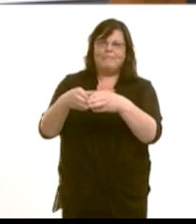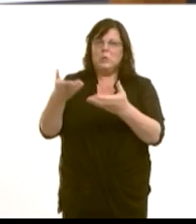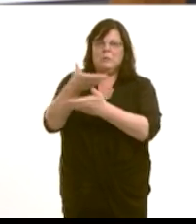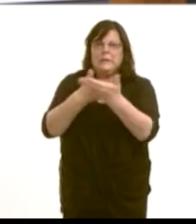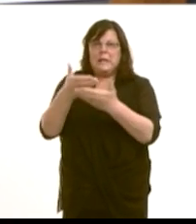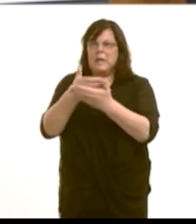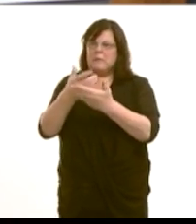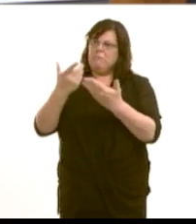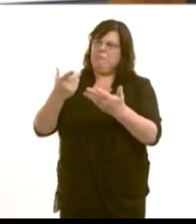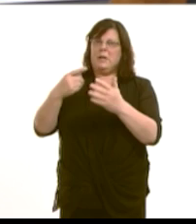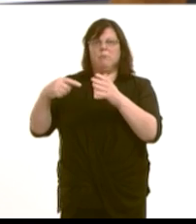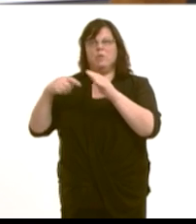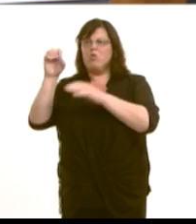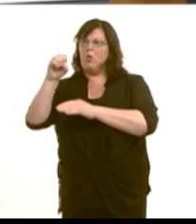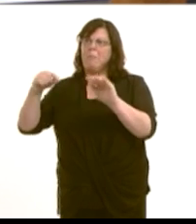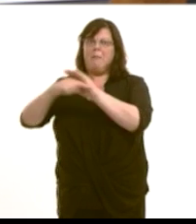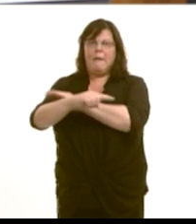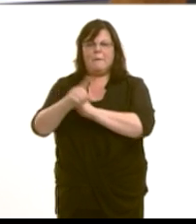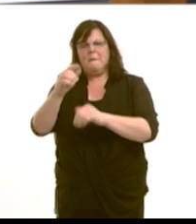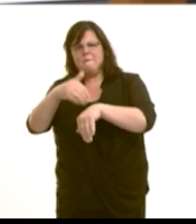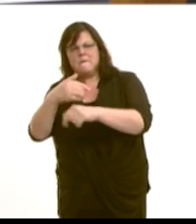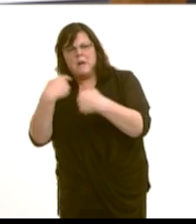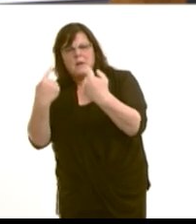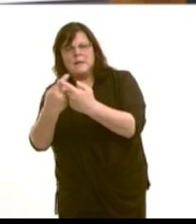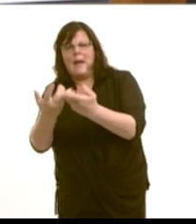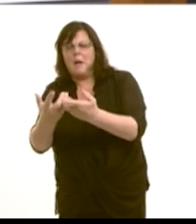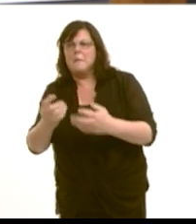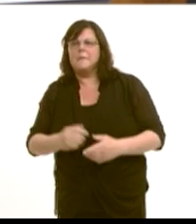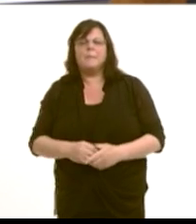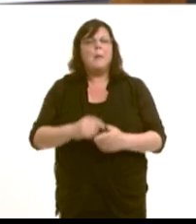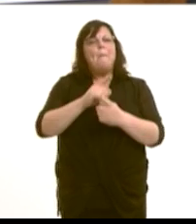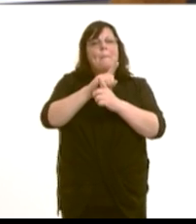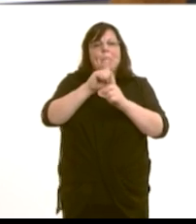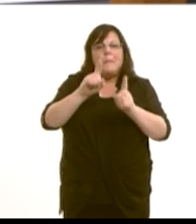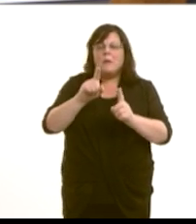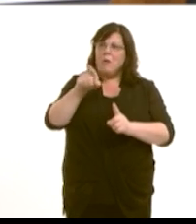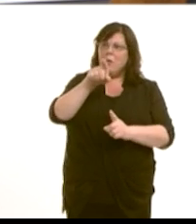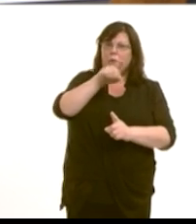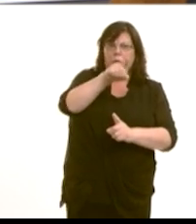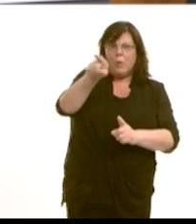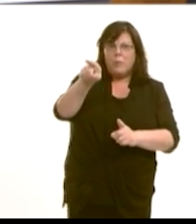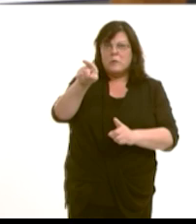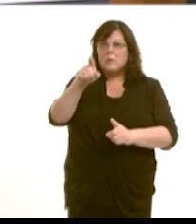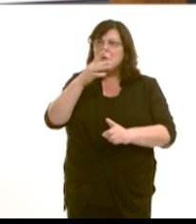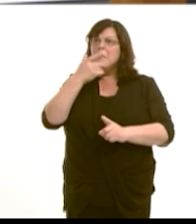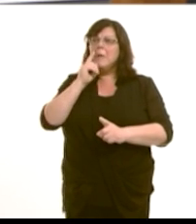But, I have to say that there is a duty on those who called for the UK to leave the EU